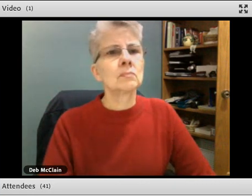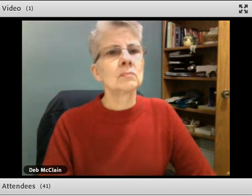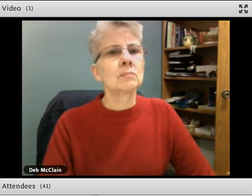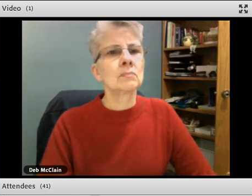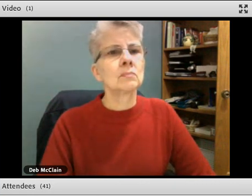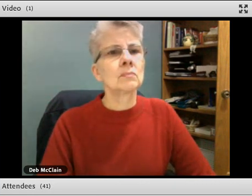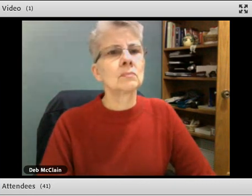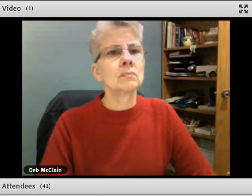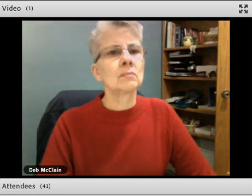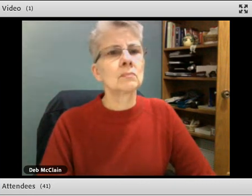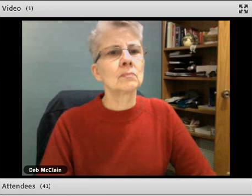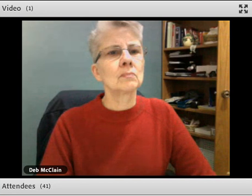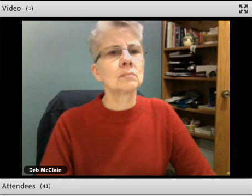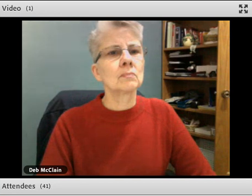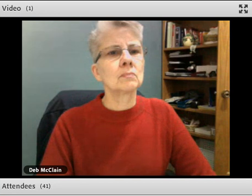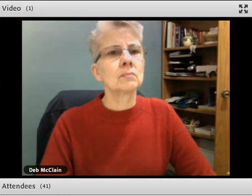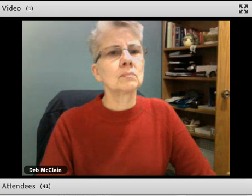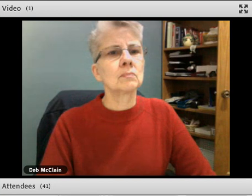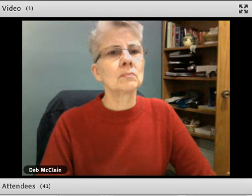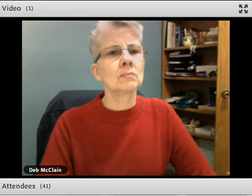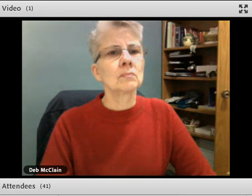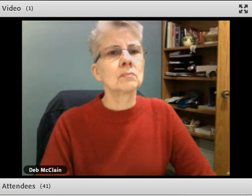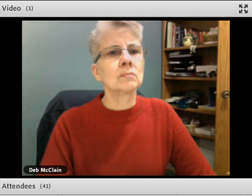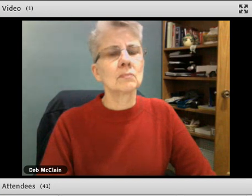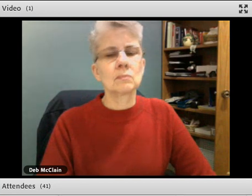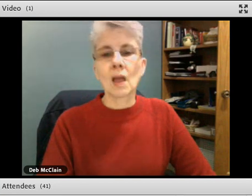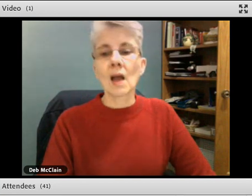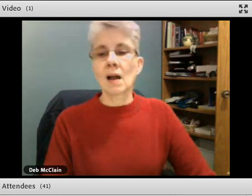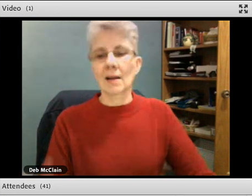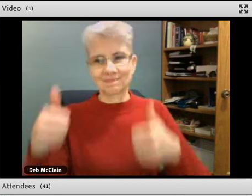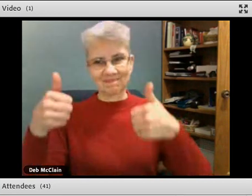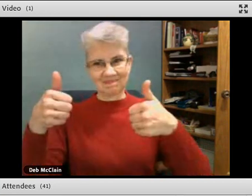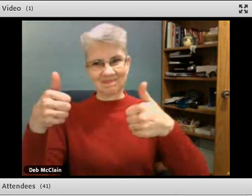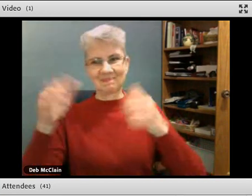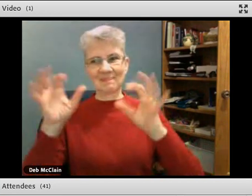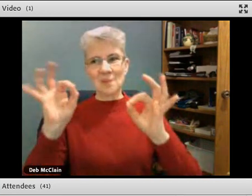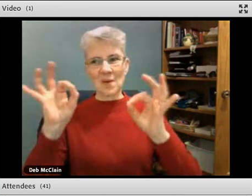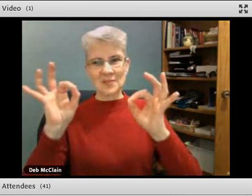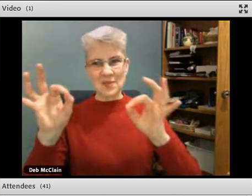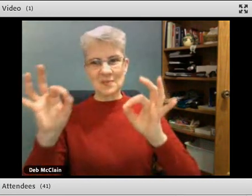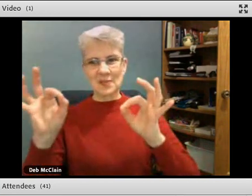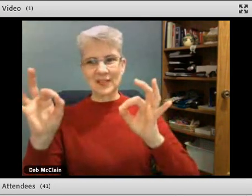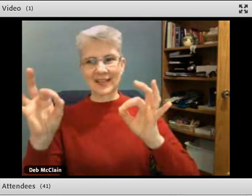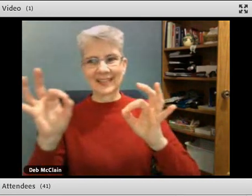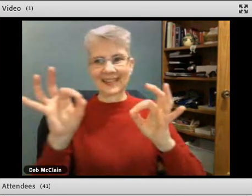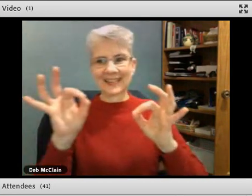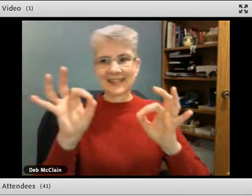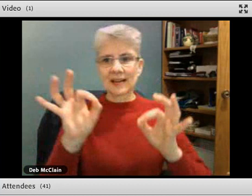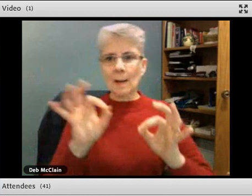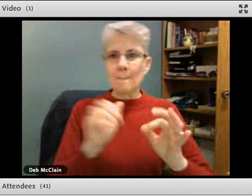McCourry: How's that? Blumberg: There we go. McCourry: Can you hear me now? Okay. That was my fault. Sorry about that.